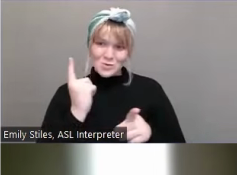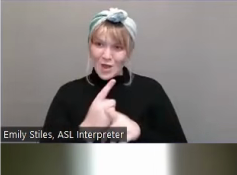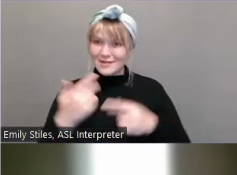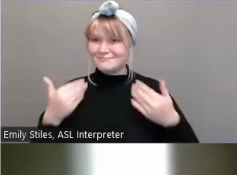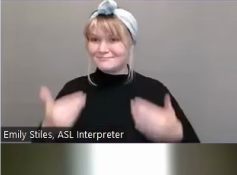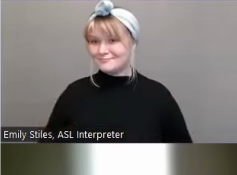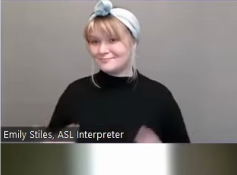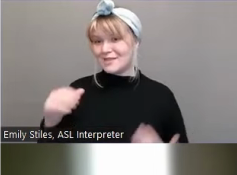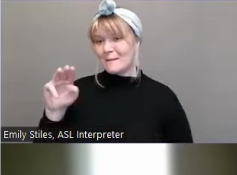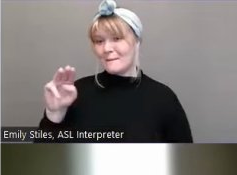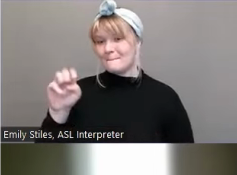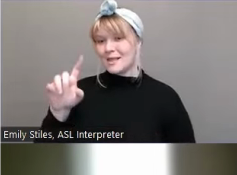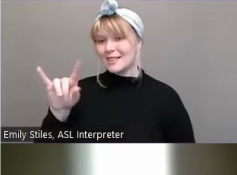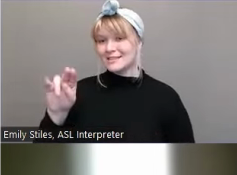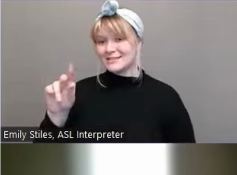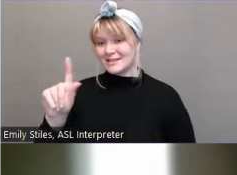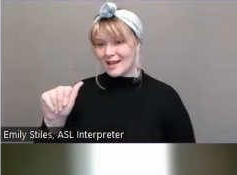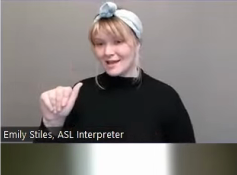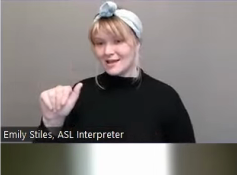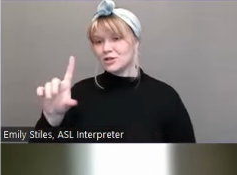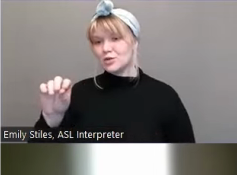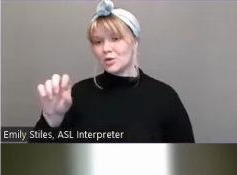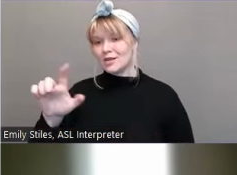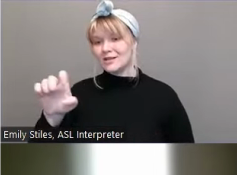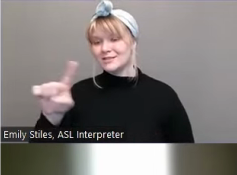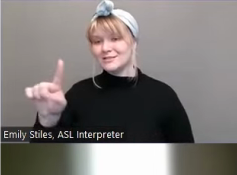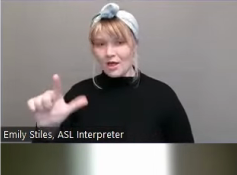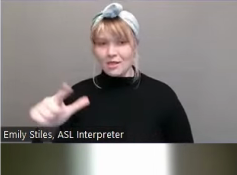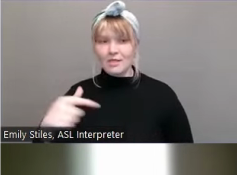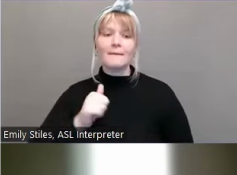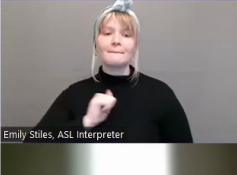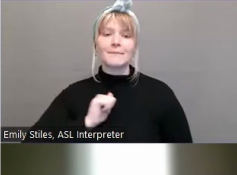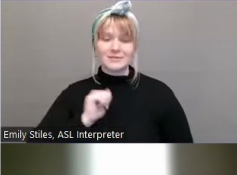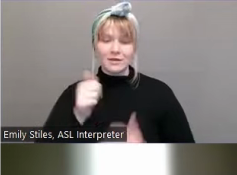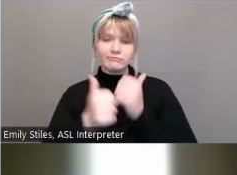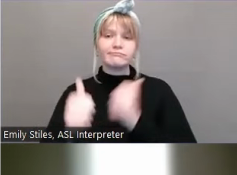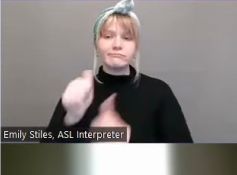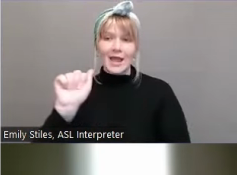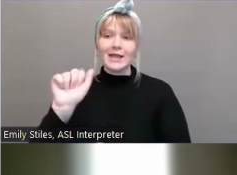Assistance for Individuals with Disabilities Program, which is the AT program in New York.